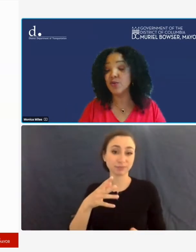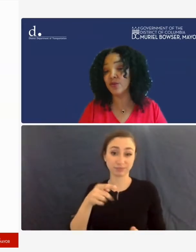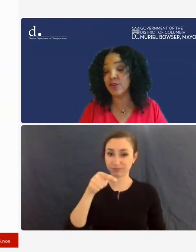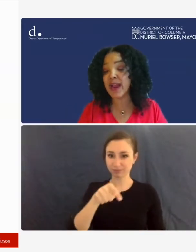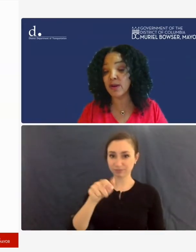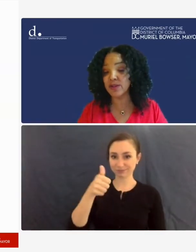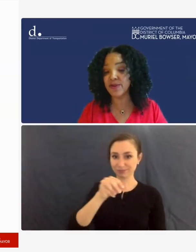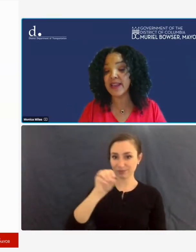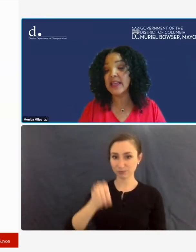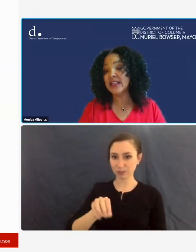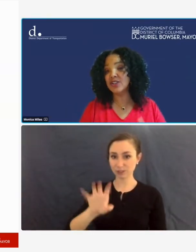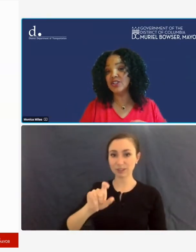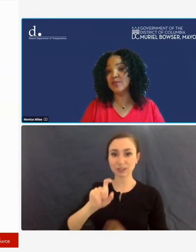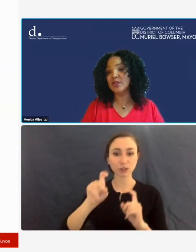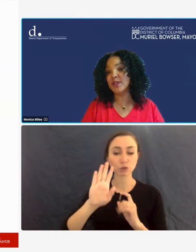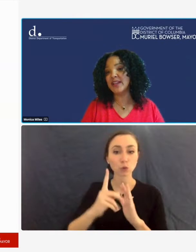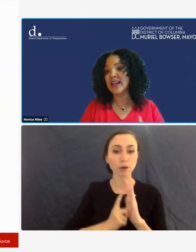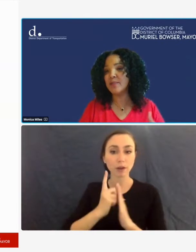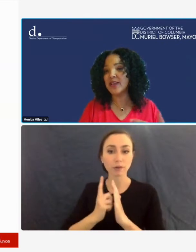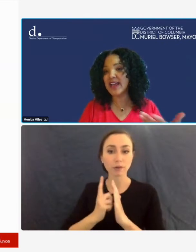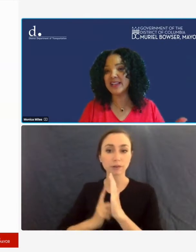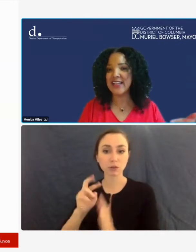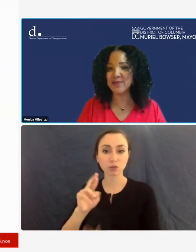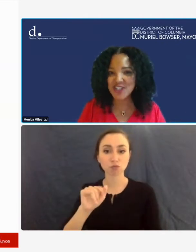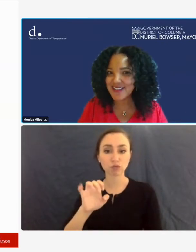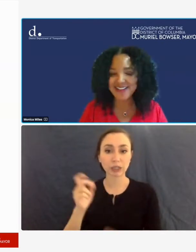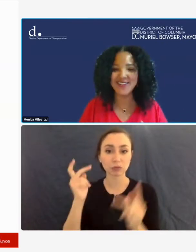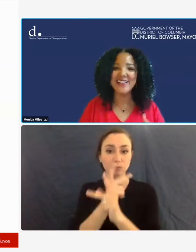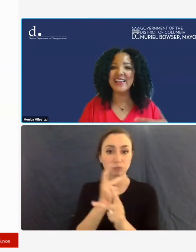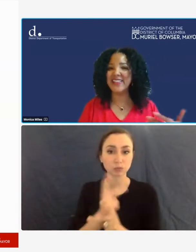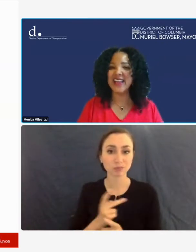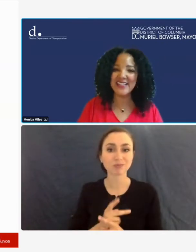hourly rate so you're just multiplying that by the guy's timesheet you know he had a thousand hours